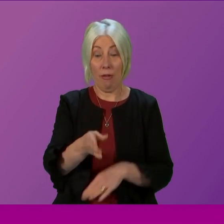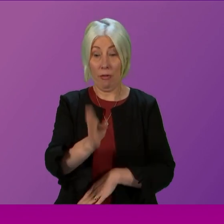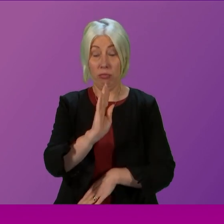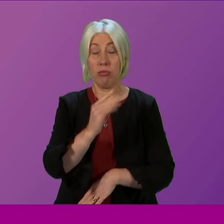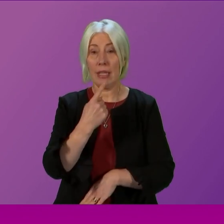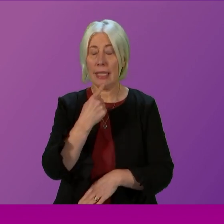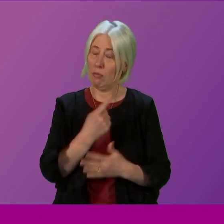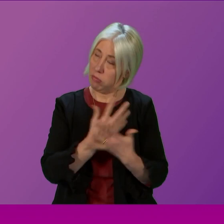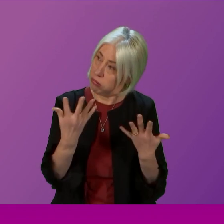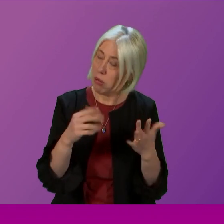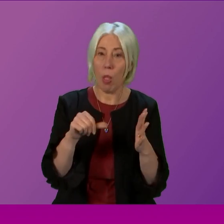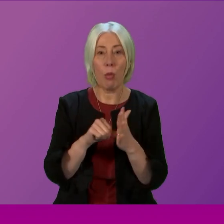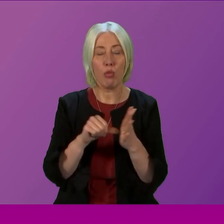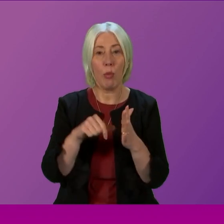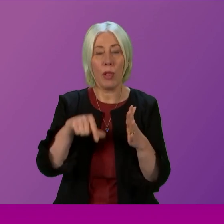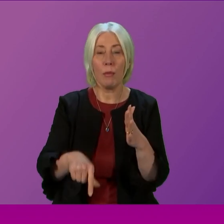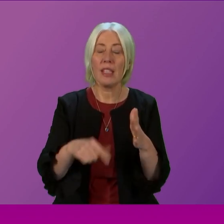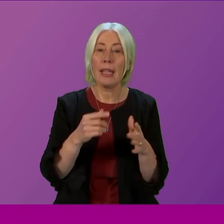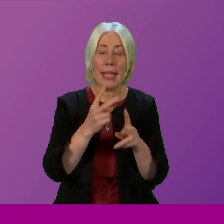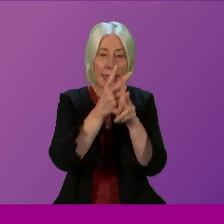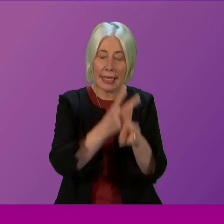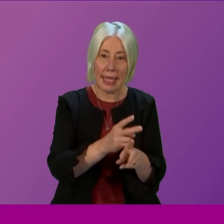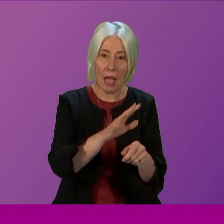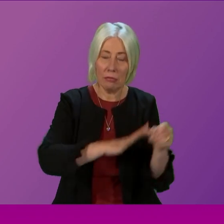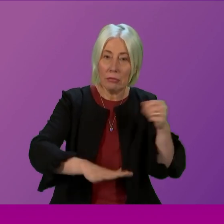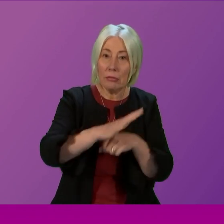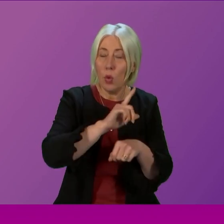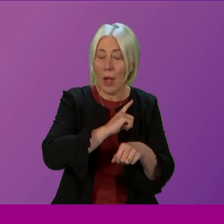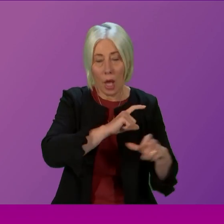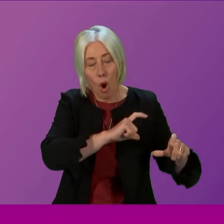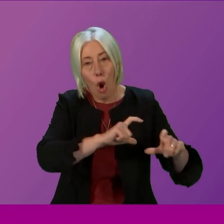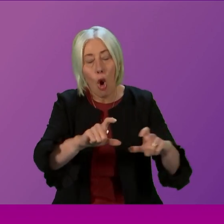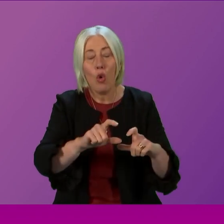many of the problems that they face in acute care are because of the on-going crisis in social care.